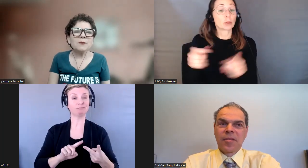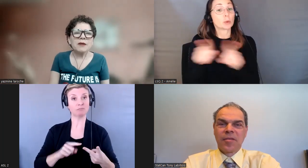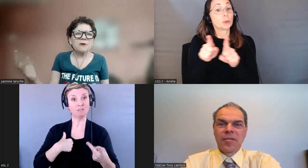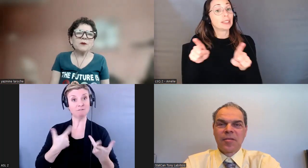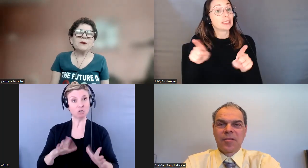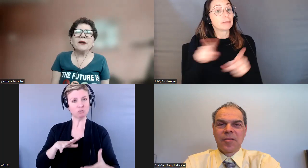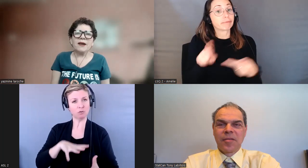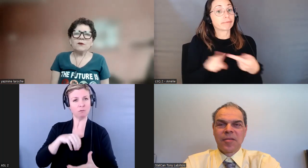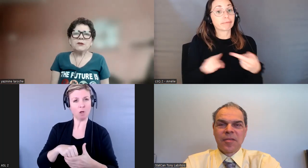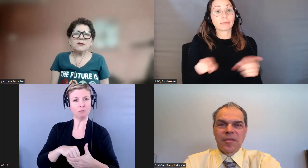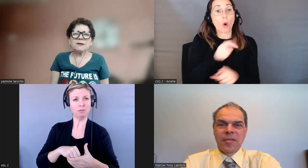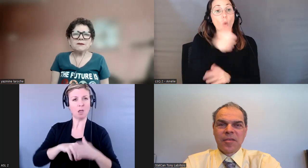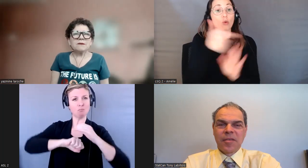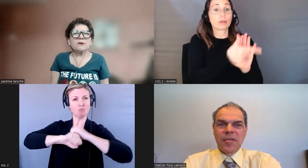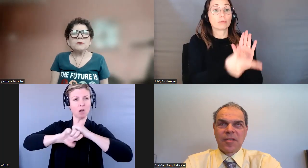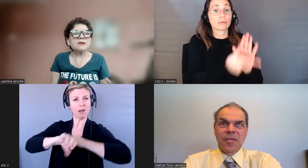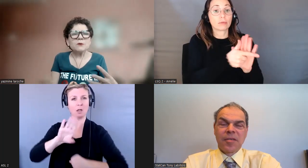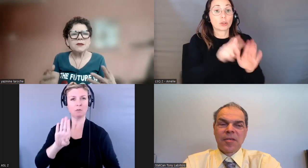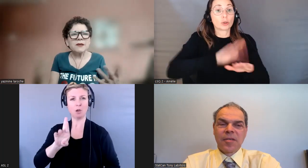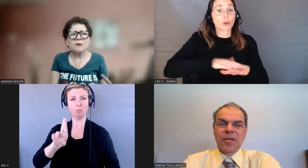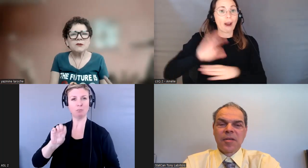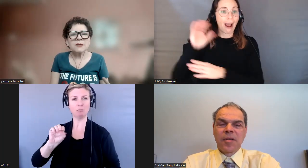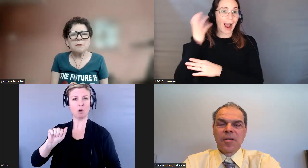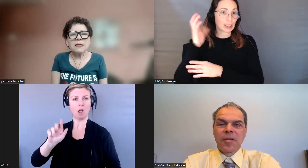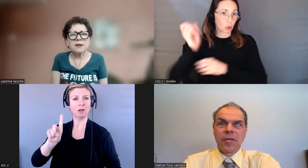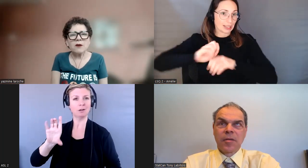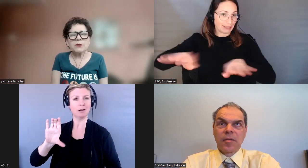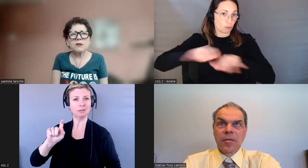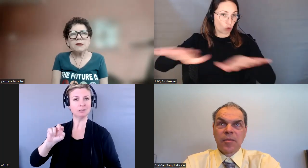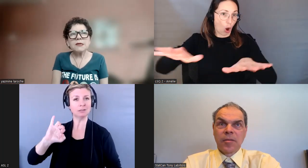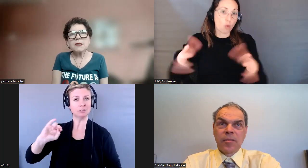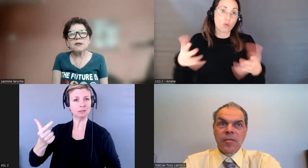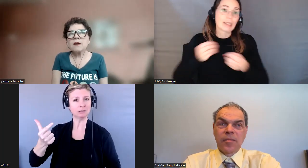in my career which is you know it was it was it was just an amazing opportunity to think